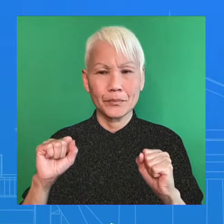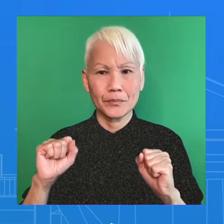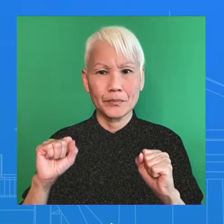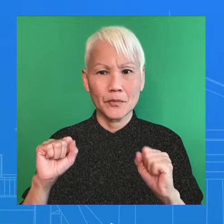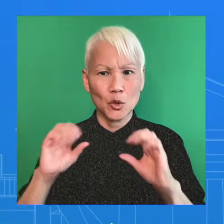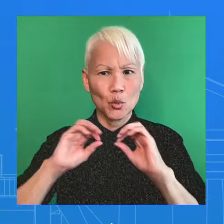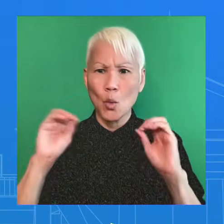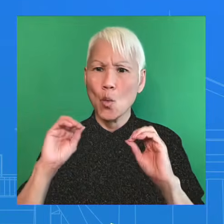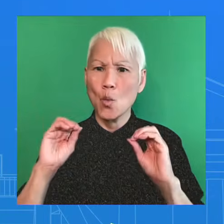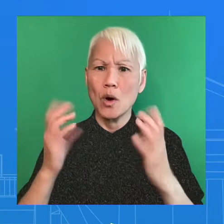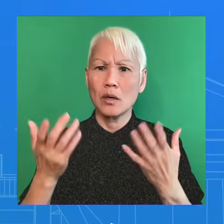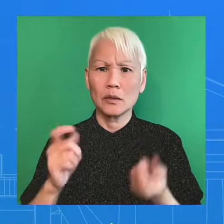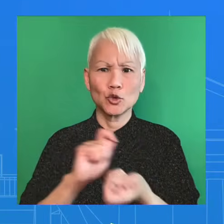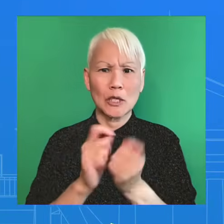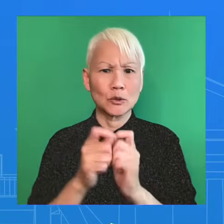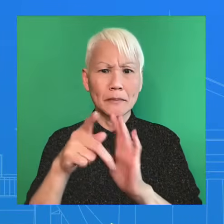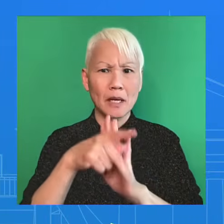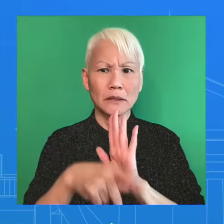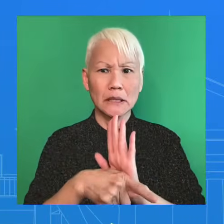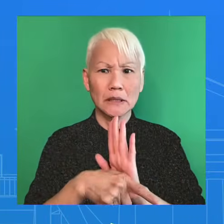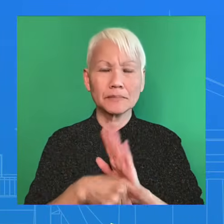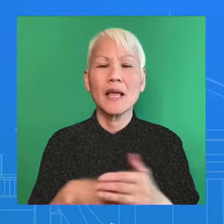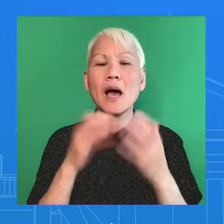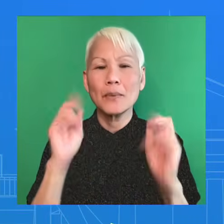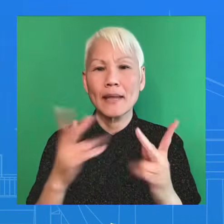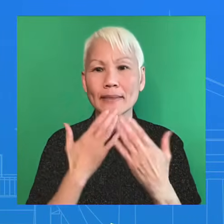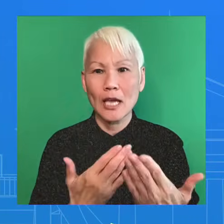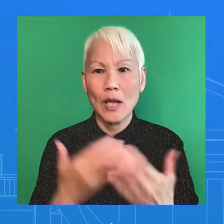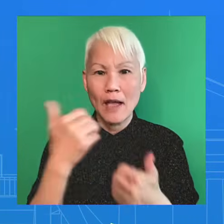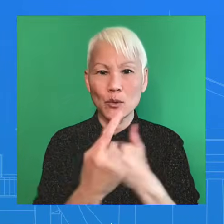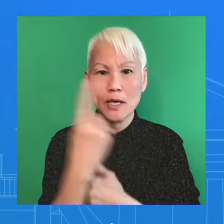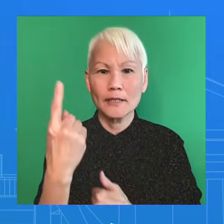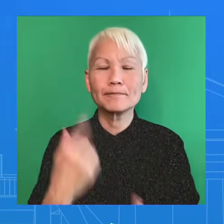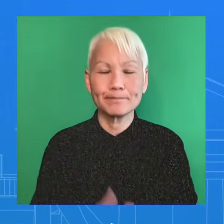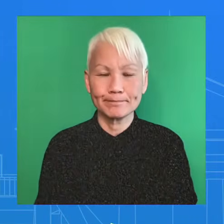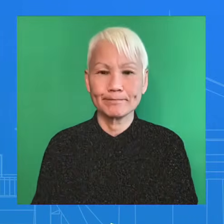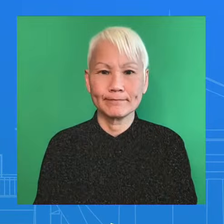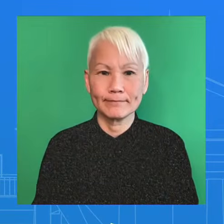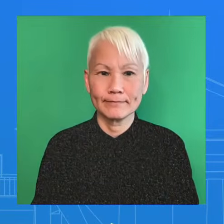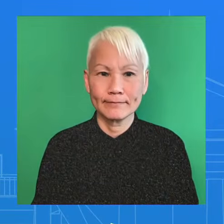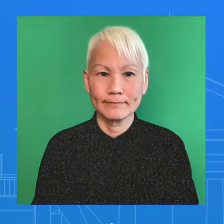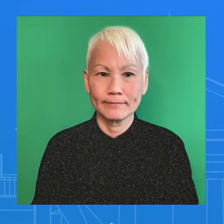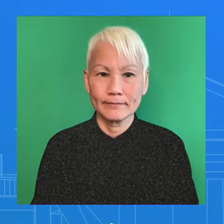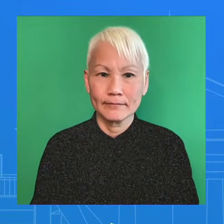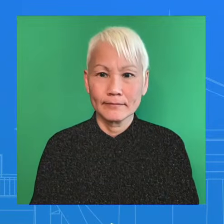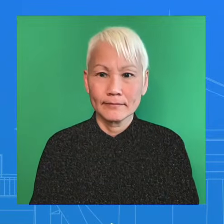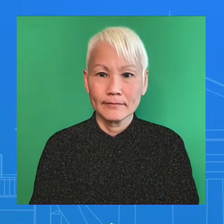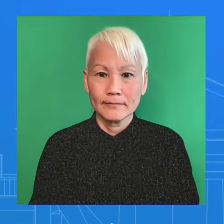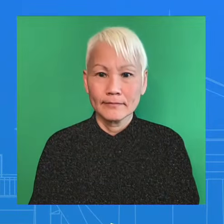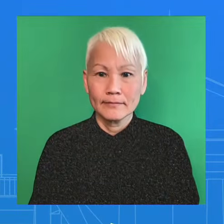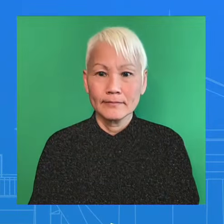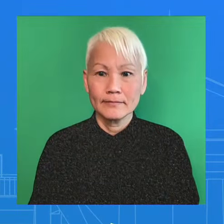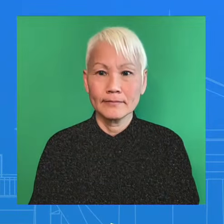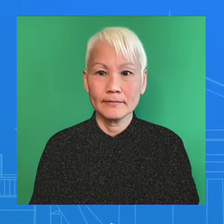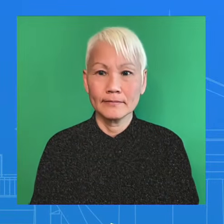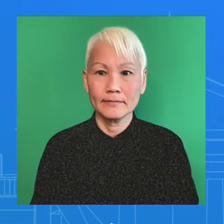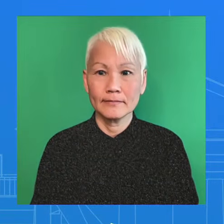Okay, thanks, everybody. Ms. Jean-Pierre: Thanks. The Press: Thank you. The Press: I have a question on Sudan. I have a question on Africa. Ms. Jean-Pierre: Thanks. Thank you so much, Admiral.